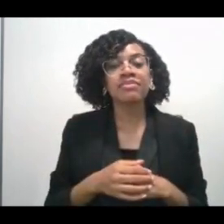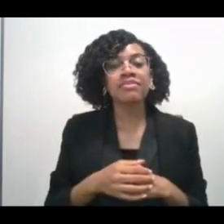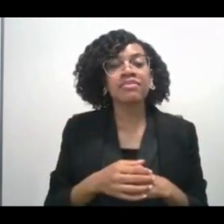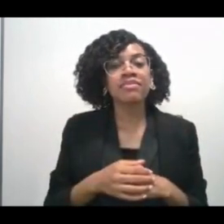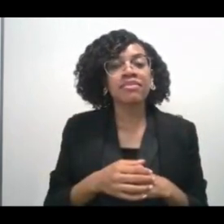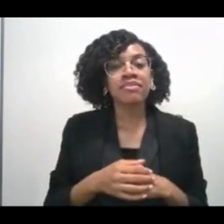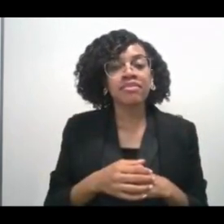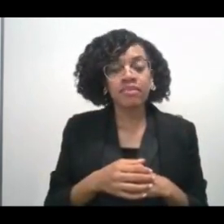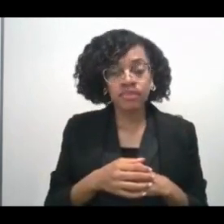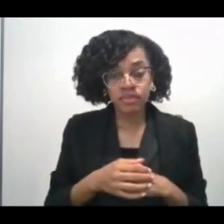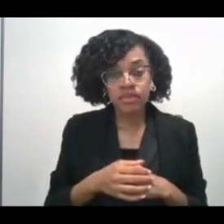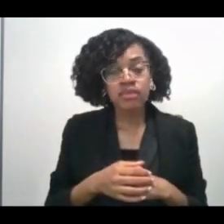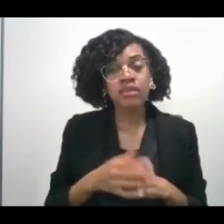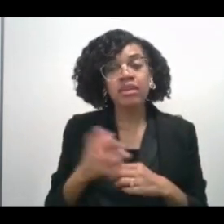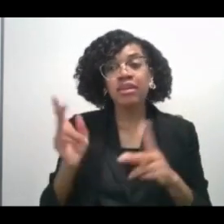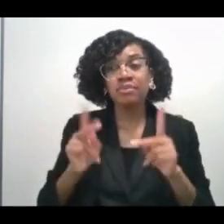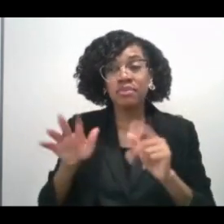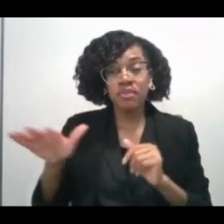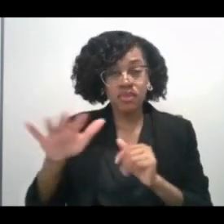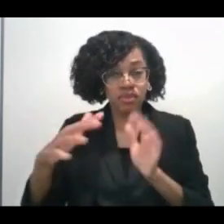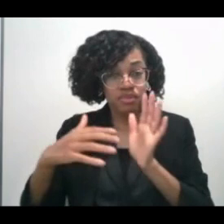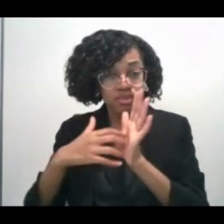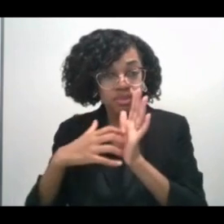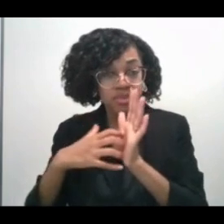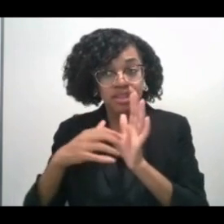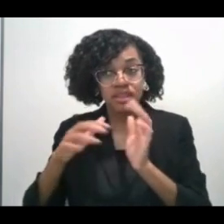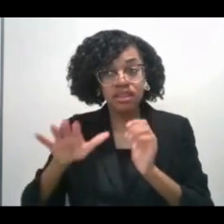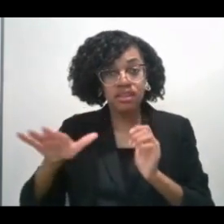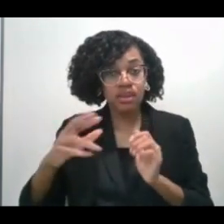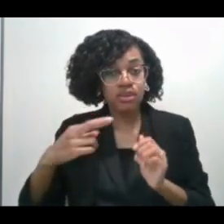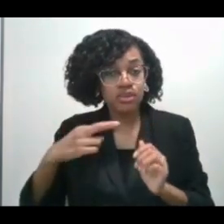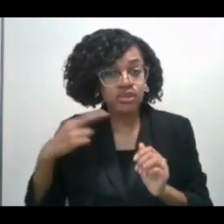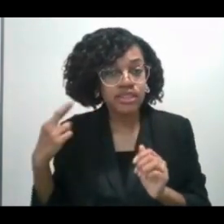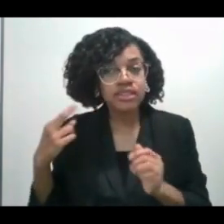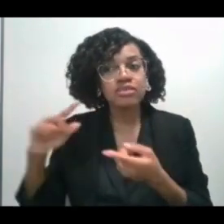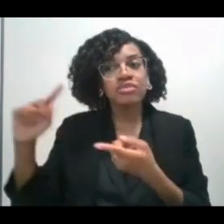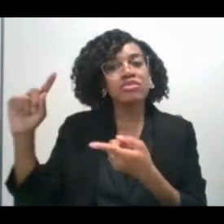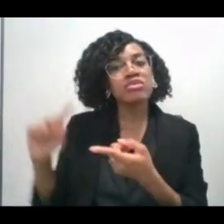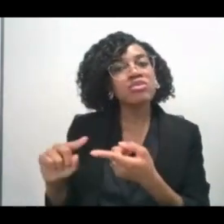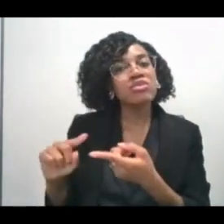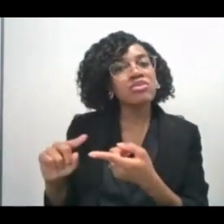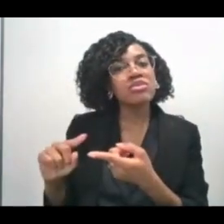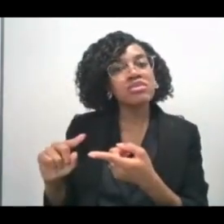vulnerability and risk through the development of your project